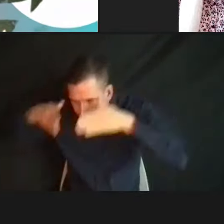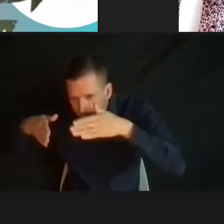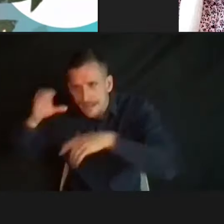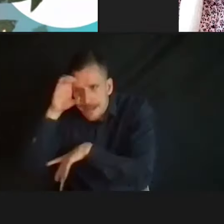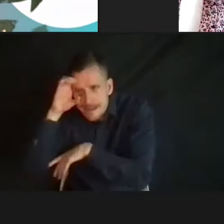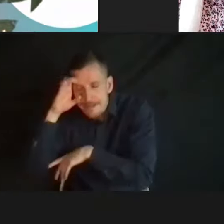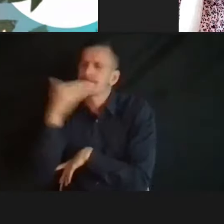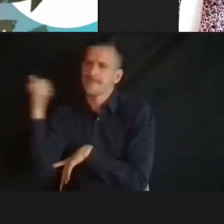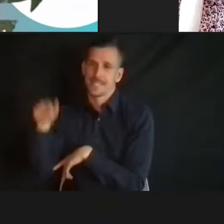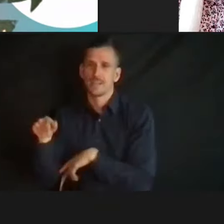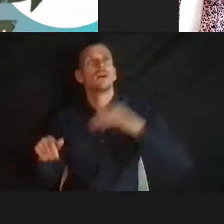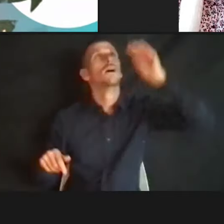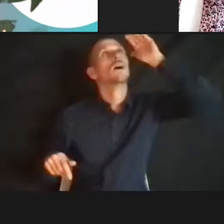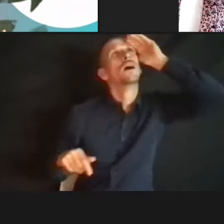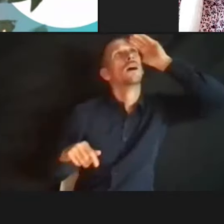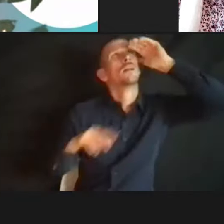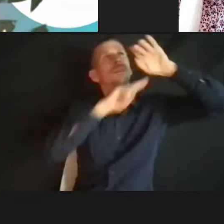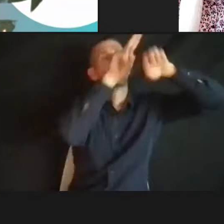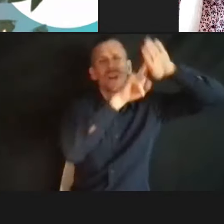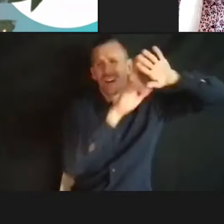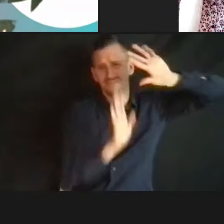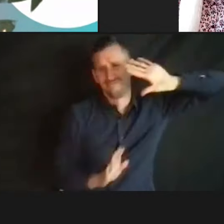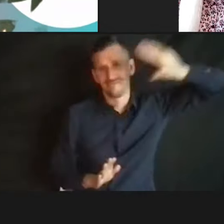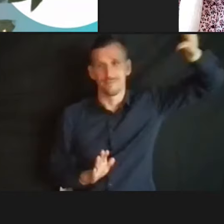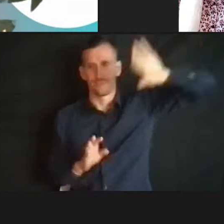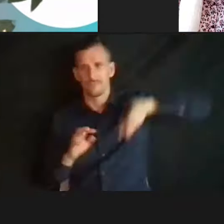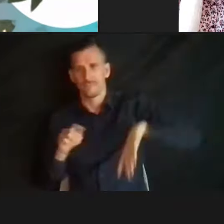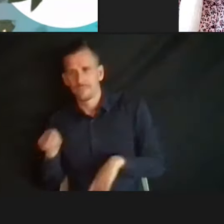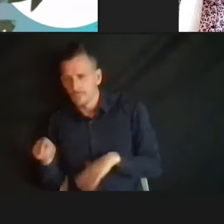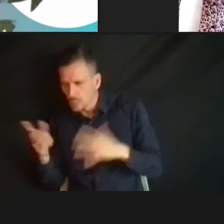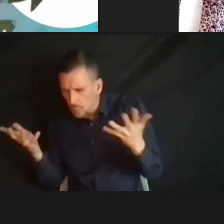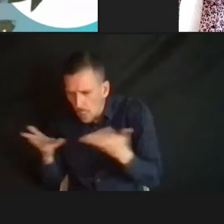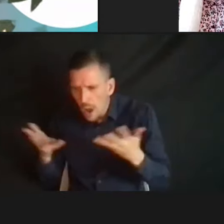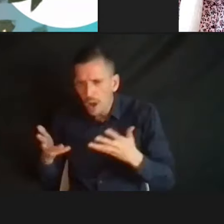work with other types of knowledge that we have gathered globally and share. We have to